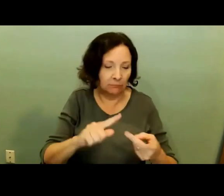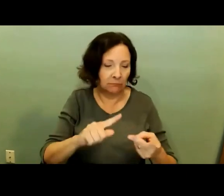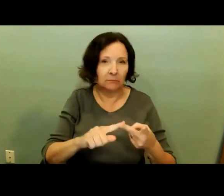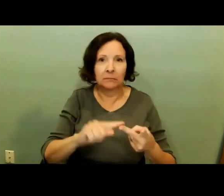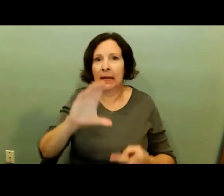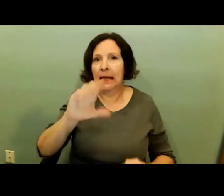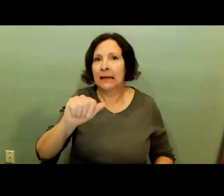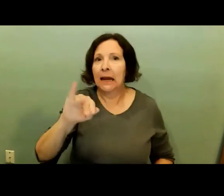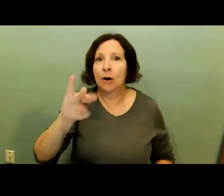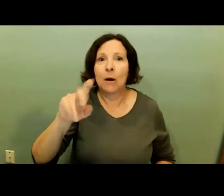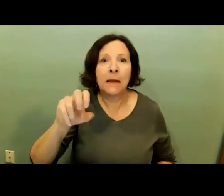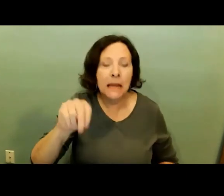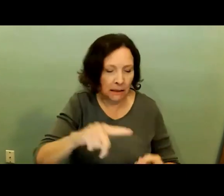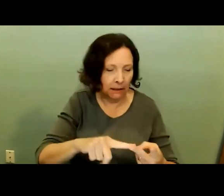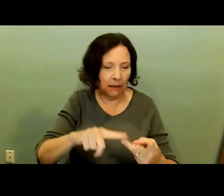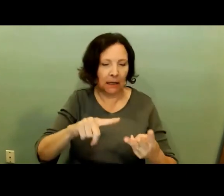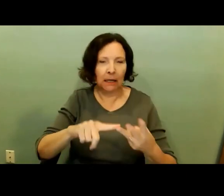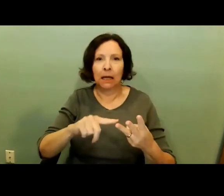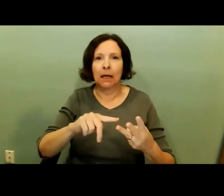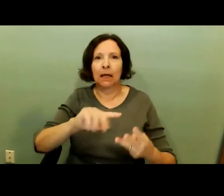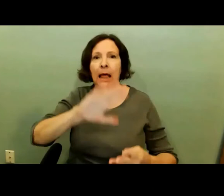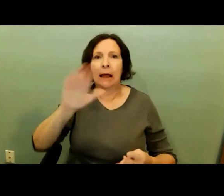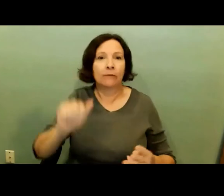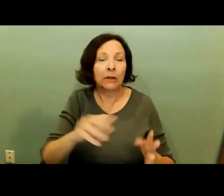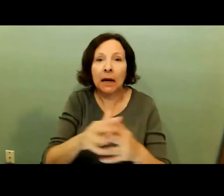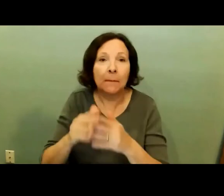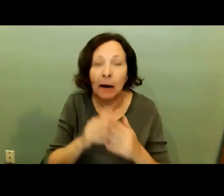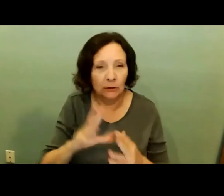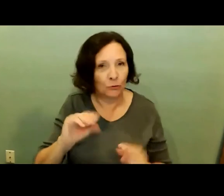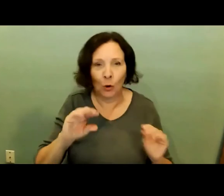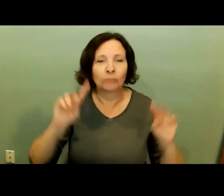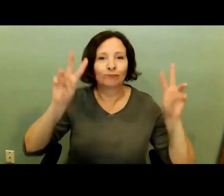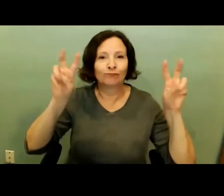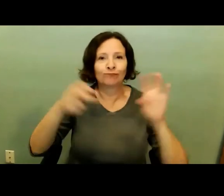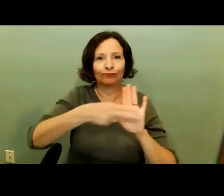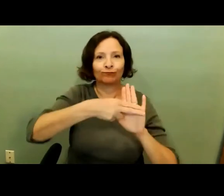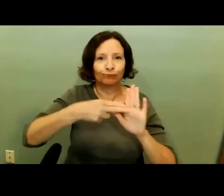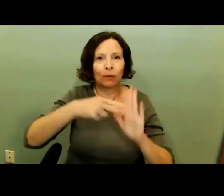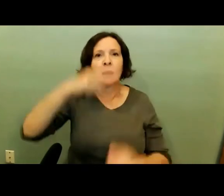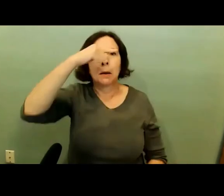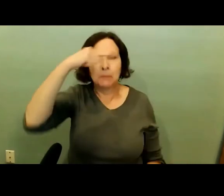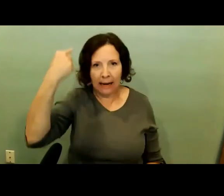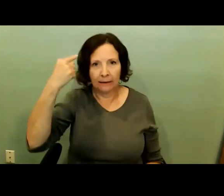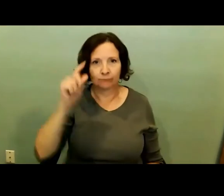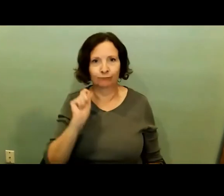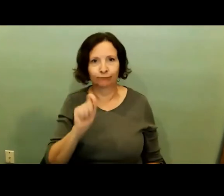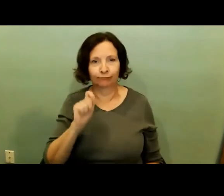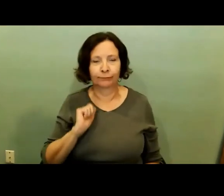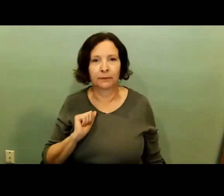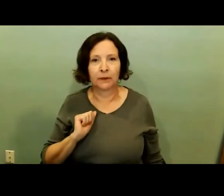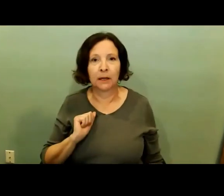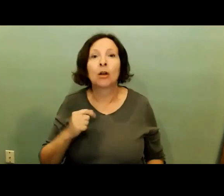just Black. Expressing race and ethnic cultural distinctiveness requires educating others